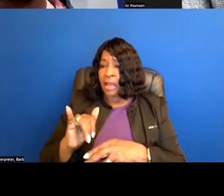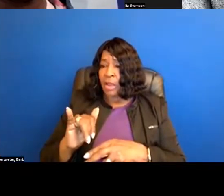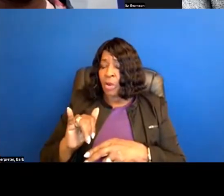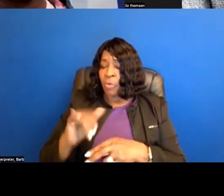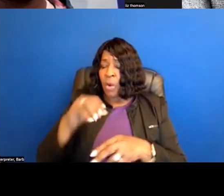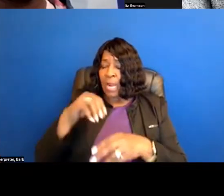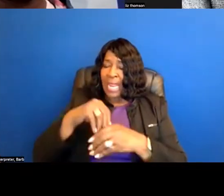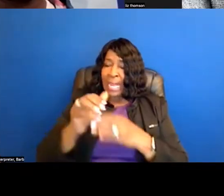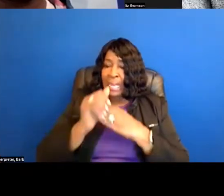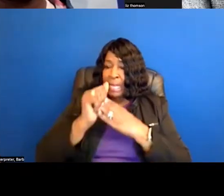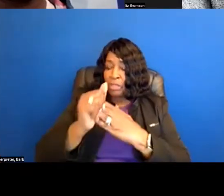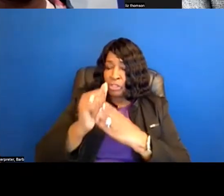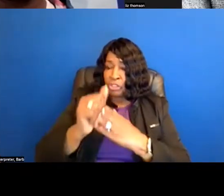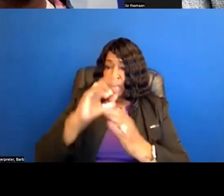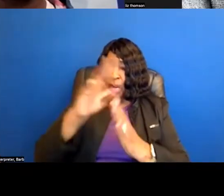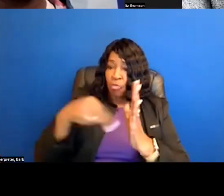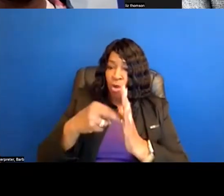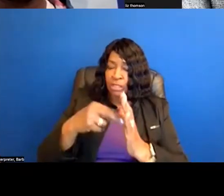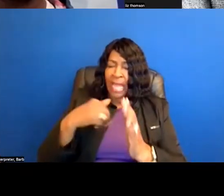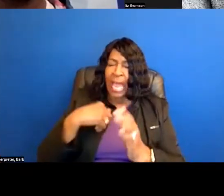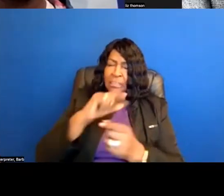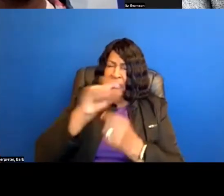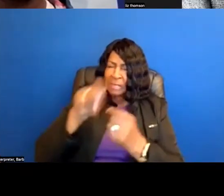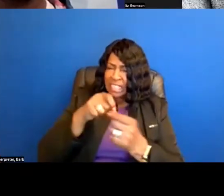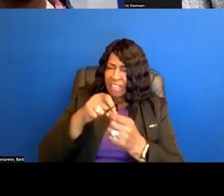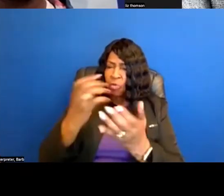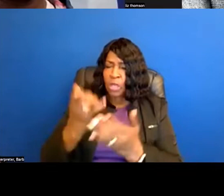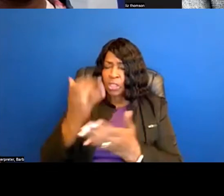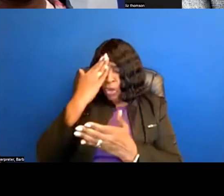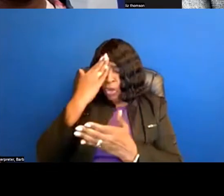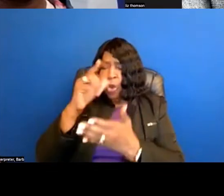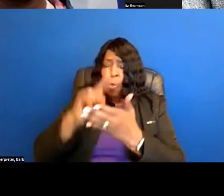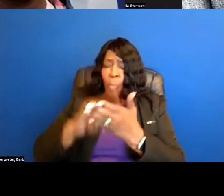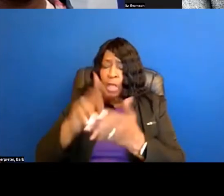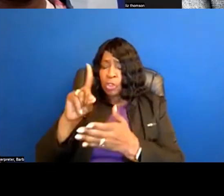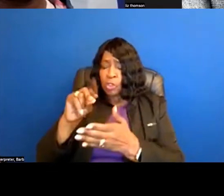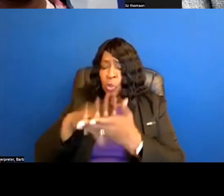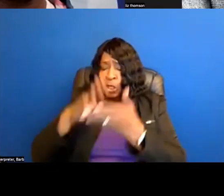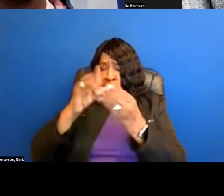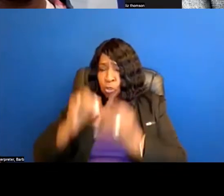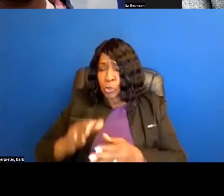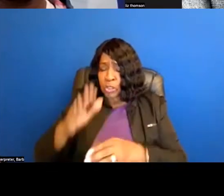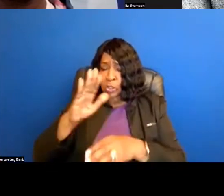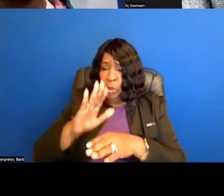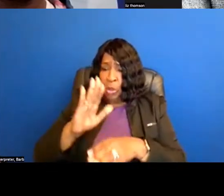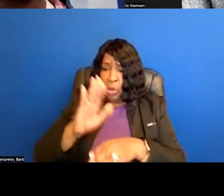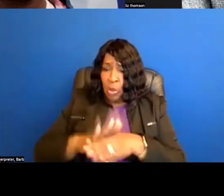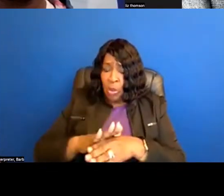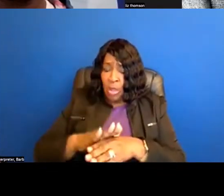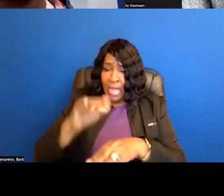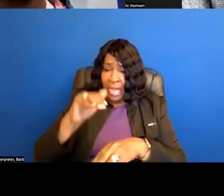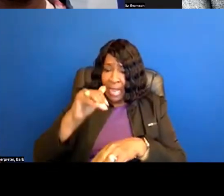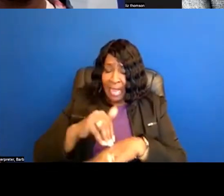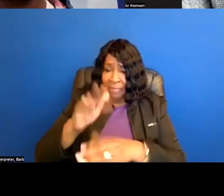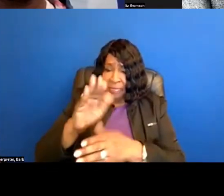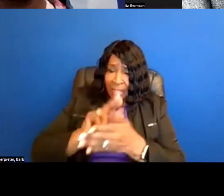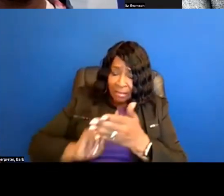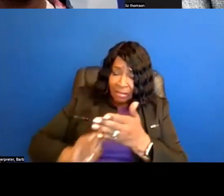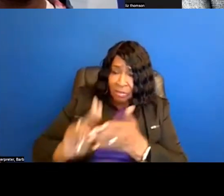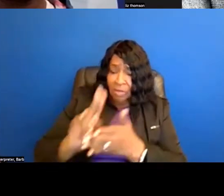I specifically wanted to know what did students on a campus think about a Disability Cultural Center and what their experiences were.